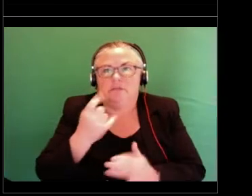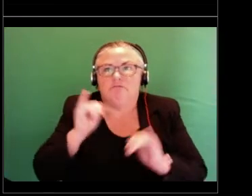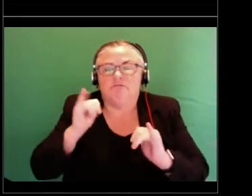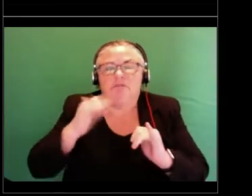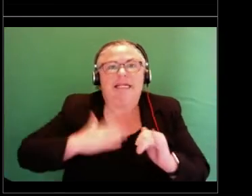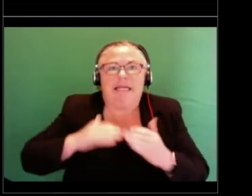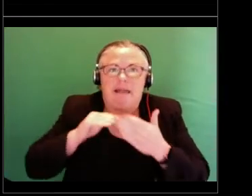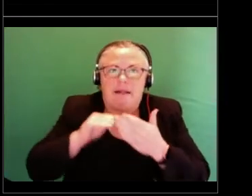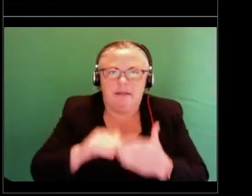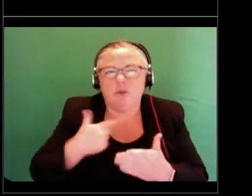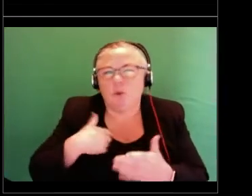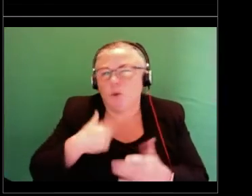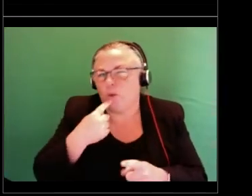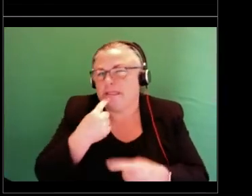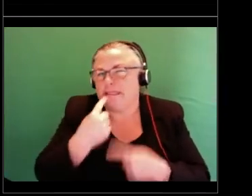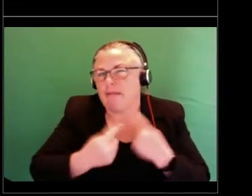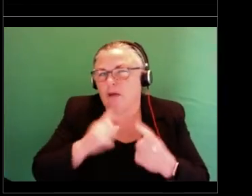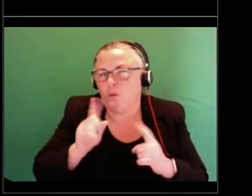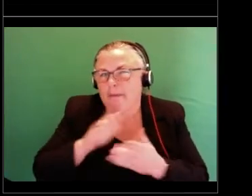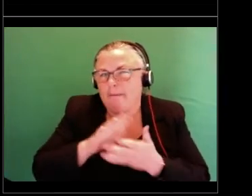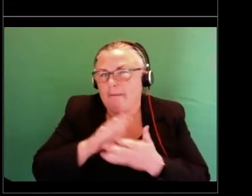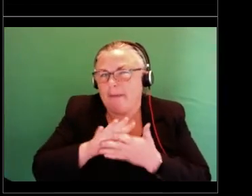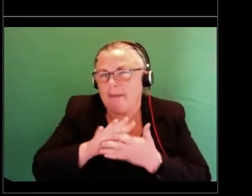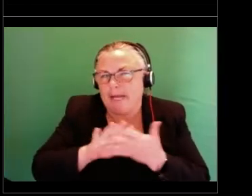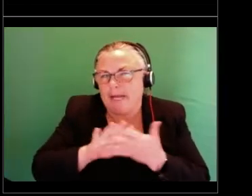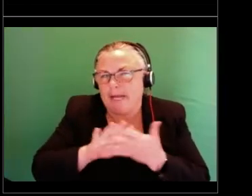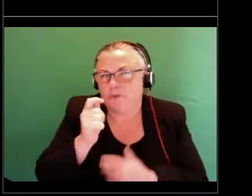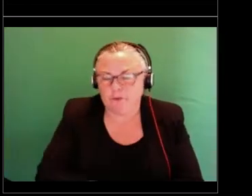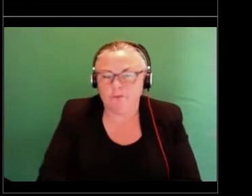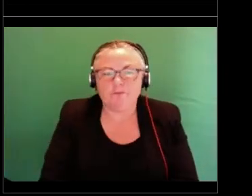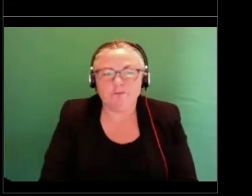So, again, the examples that I gave before urgent recovery issues, urgent risk issues